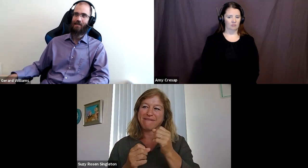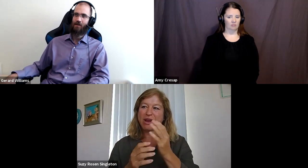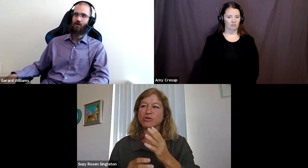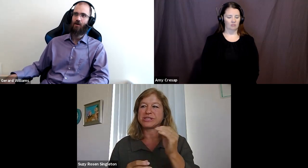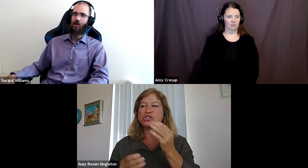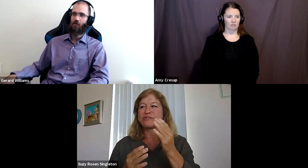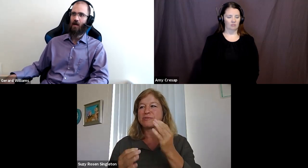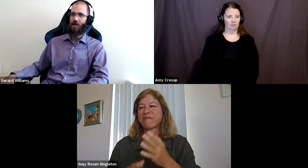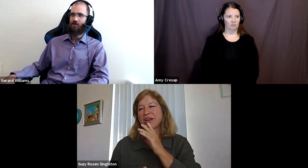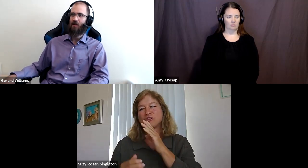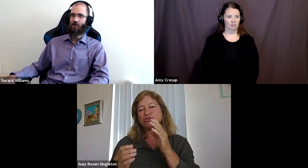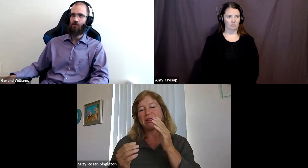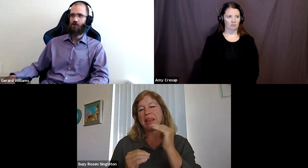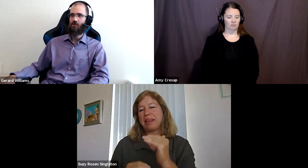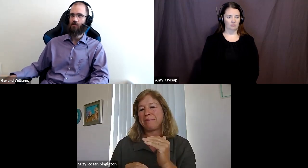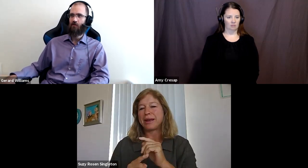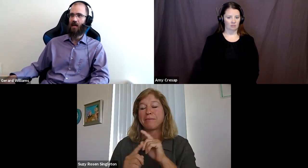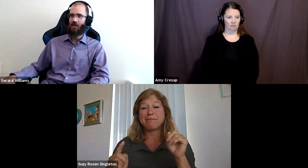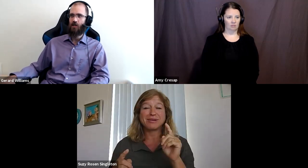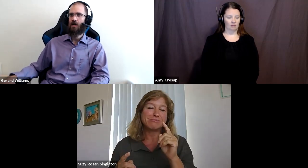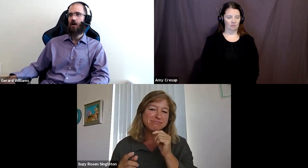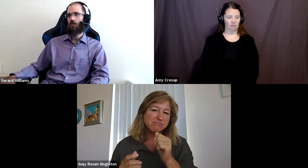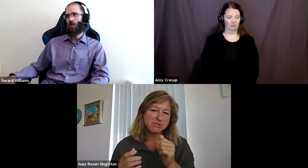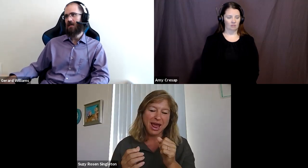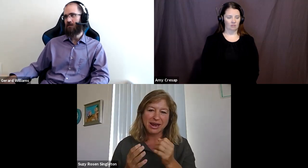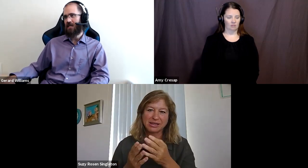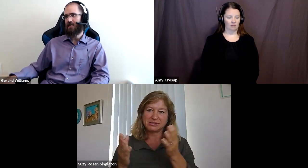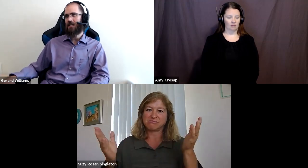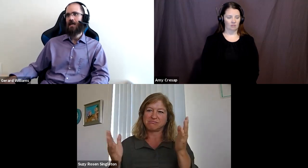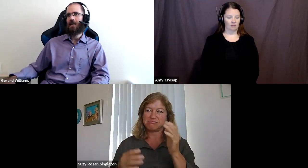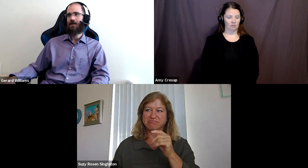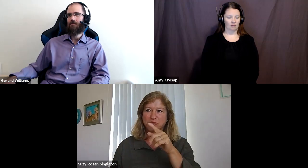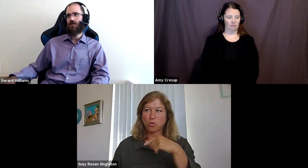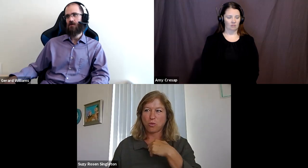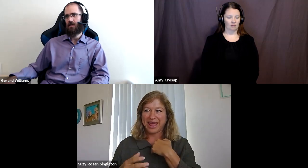that are offered by a manufacturer service provider are more limited.